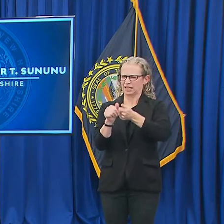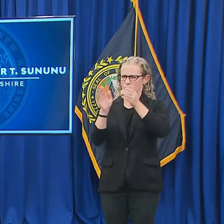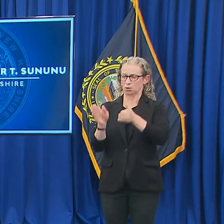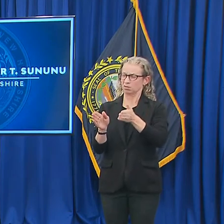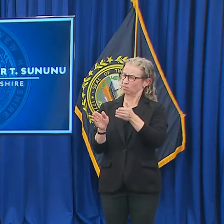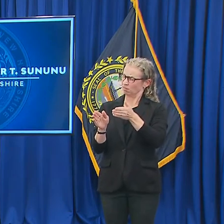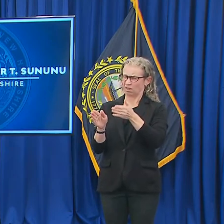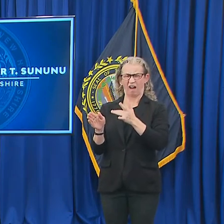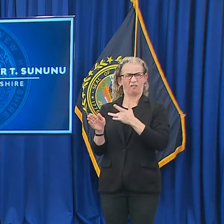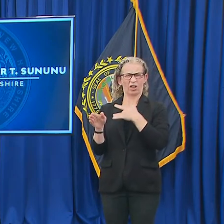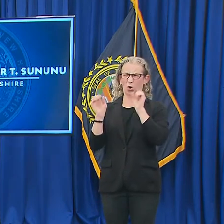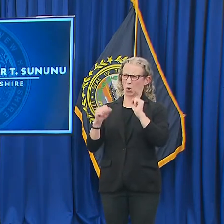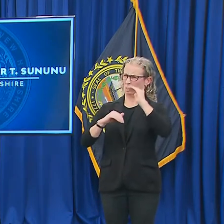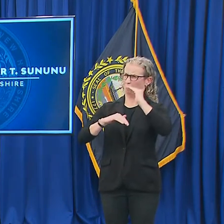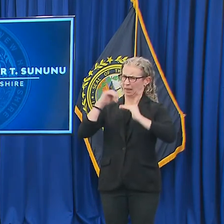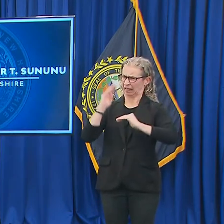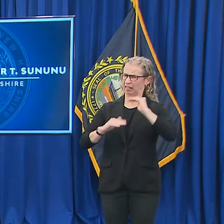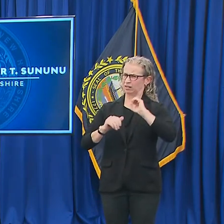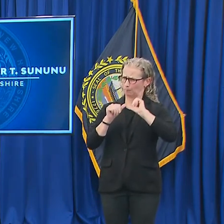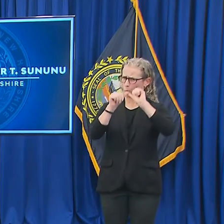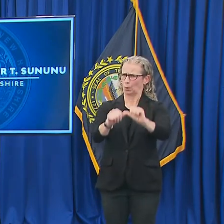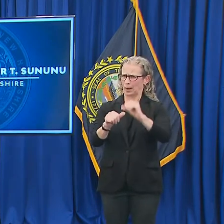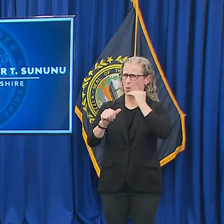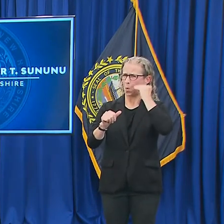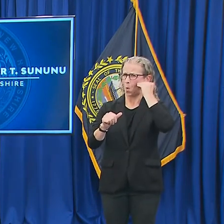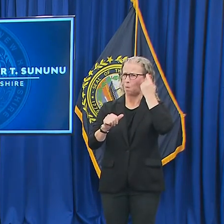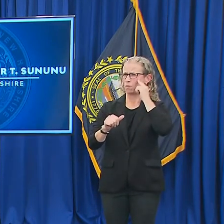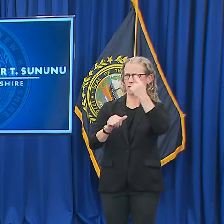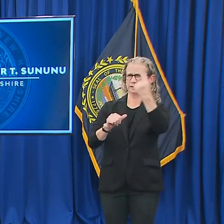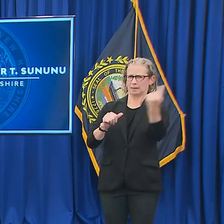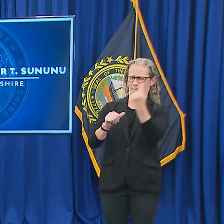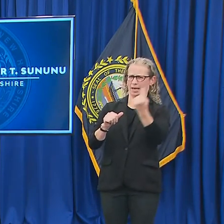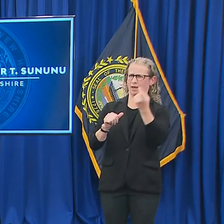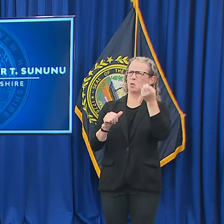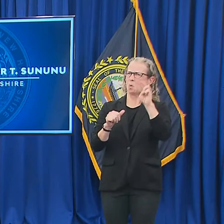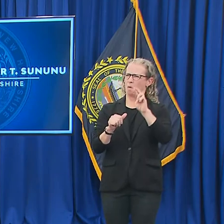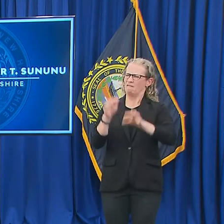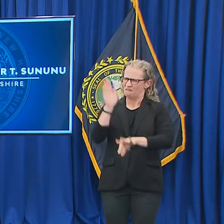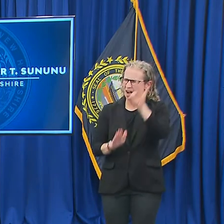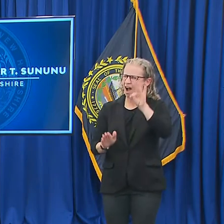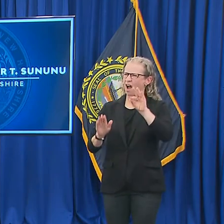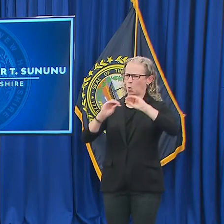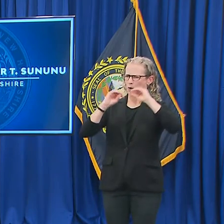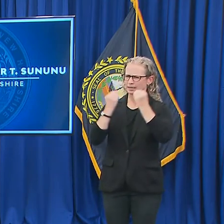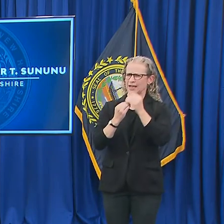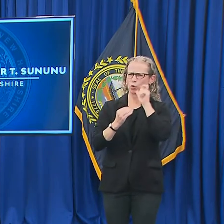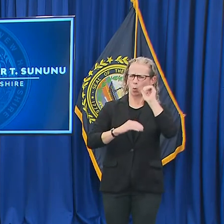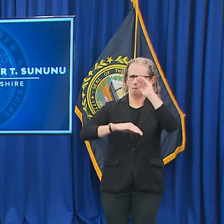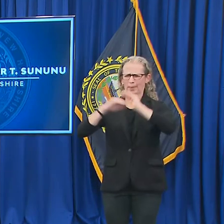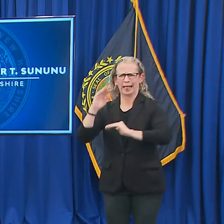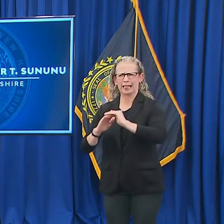I mean, I guess that's all we know is yes. If it's covered money, it has to be related to somehow. So somehow covered related.